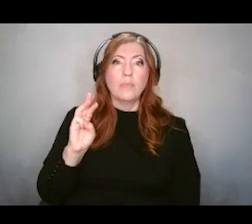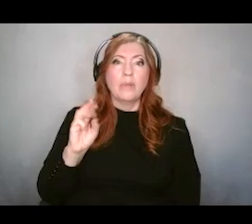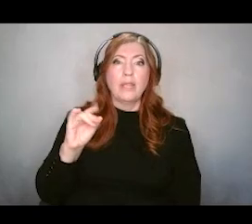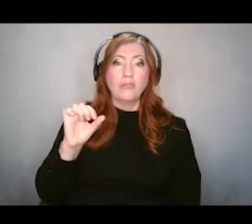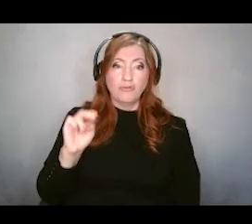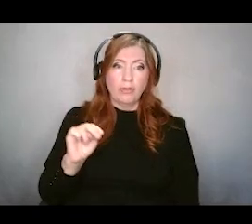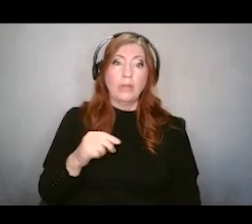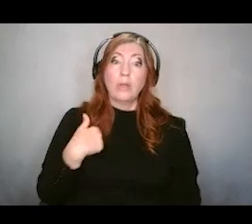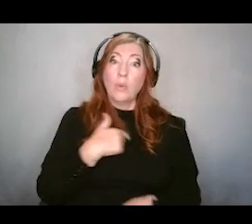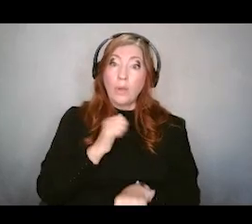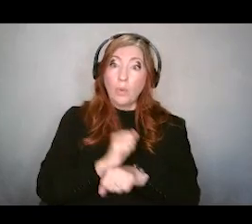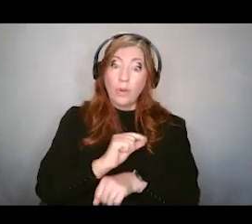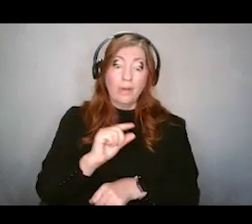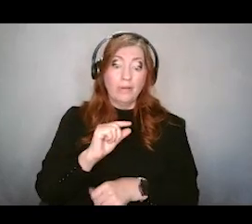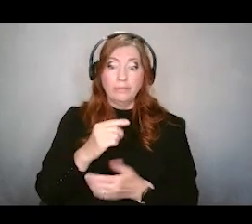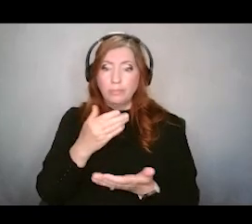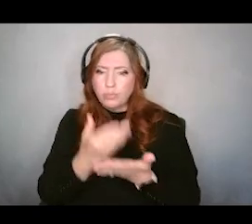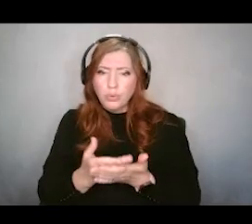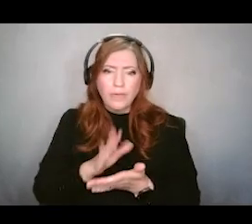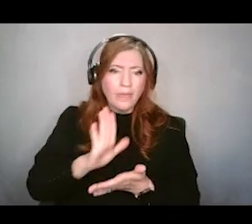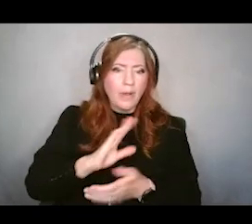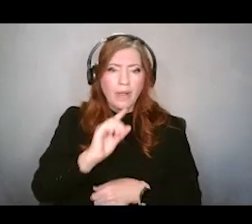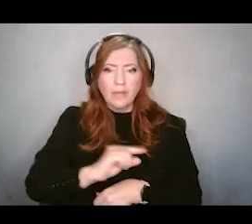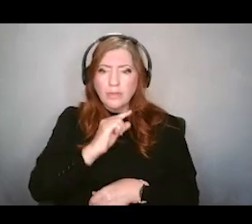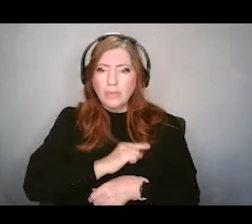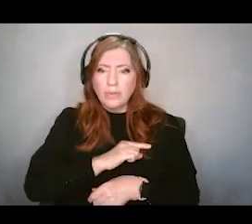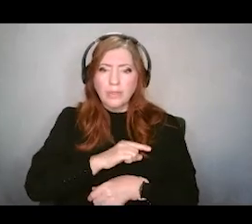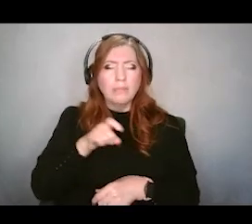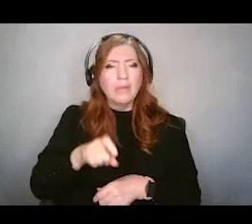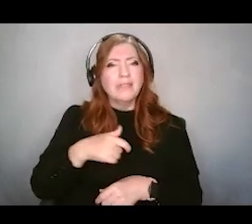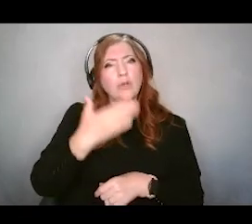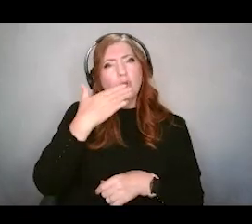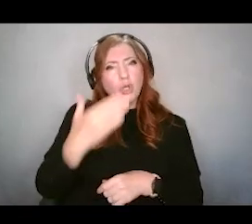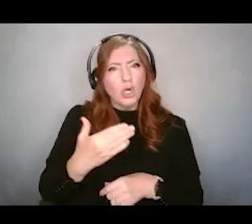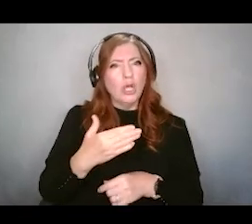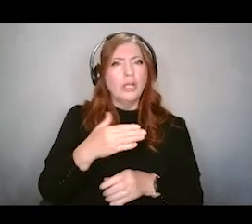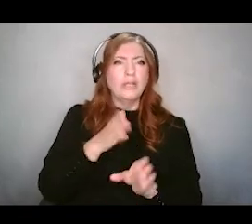When we’re working to verify a participant’s eligibility, having solid medical or psychological